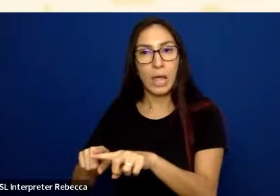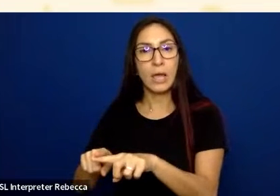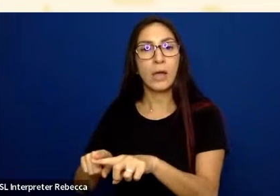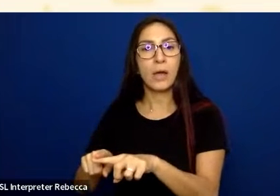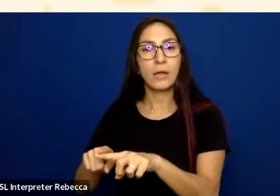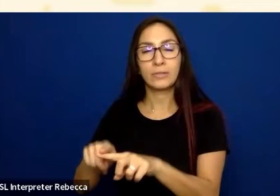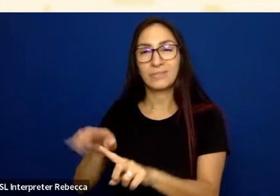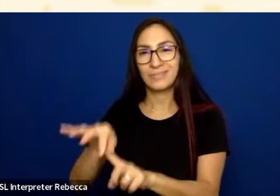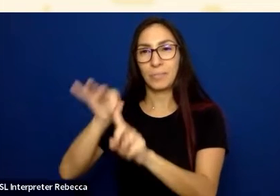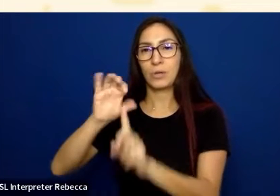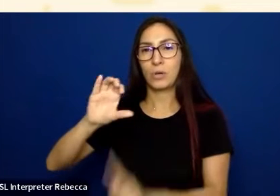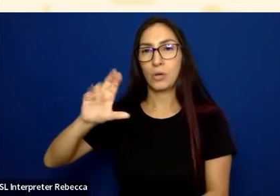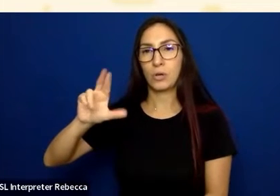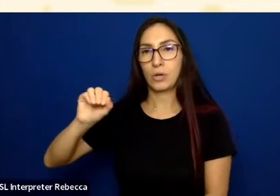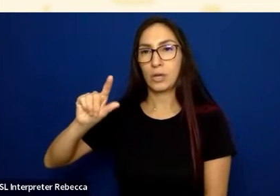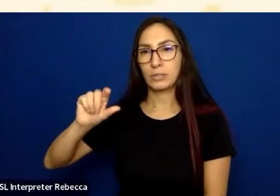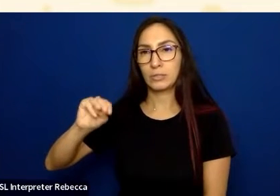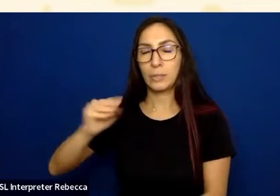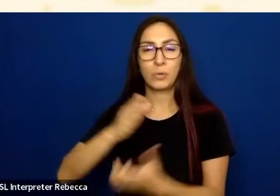So let's understand each of these in detail.